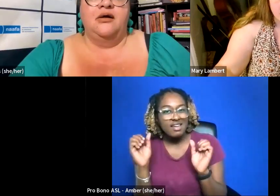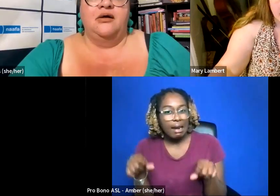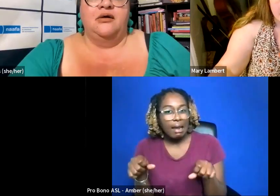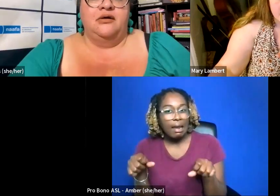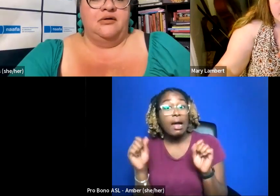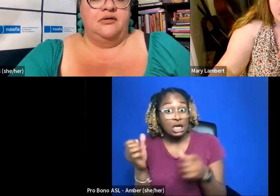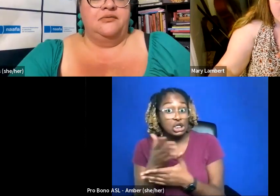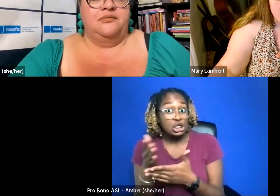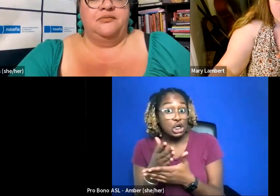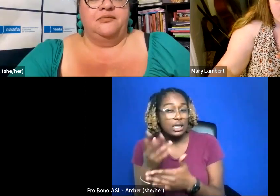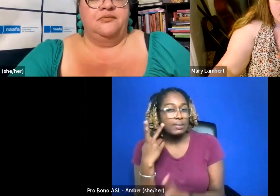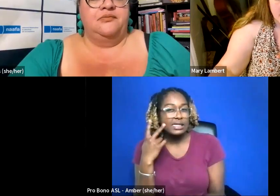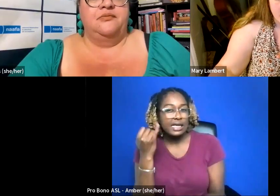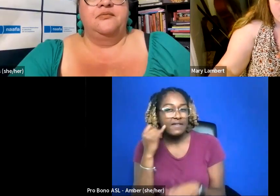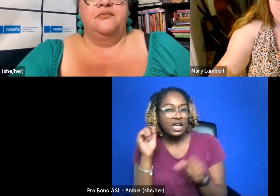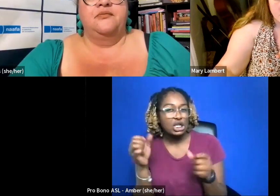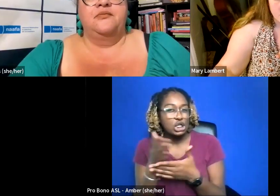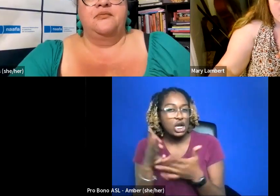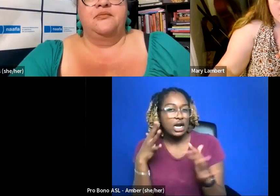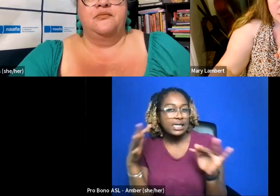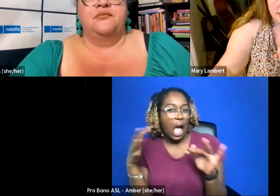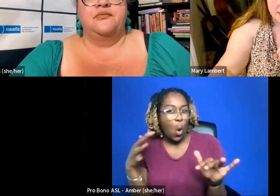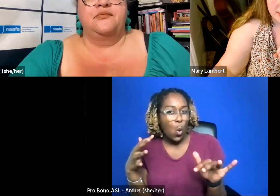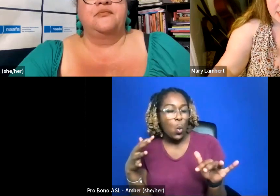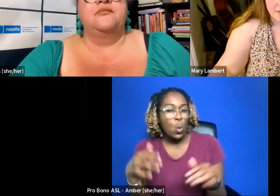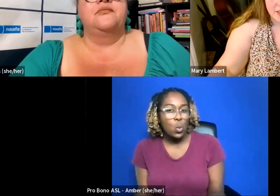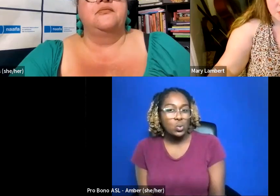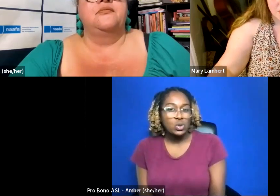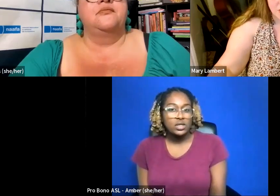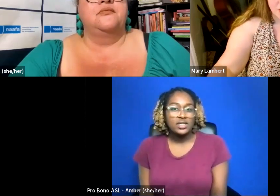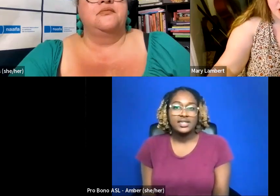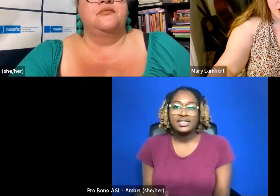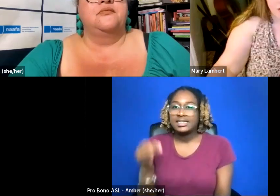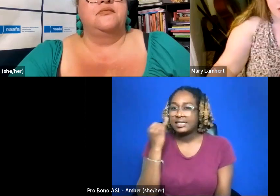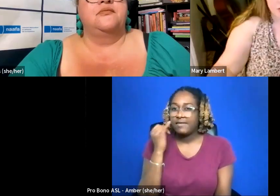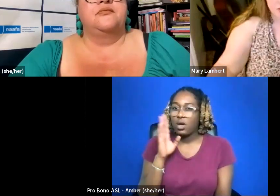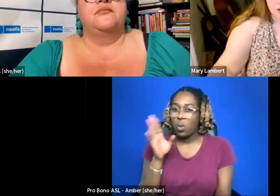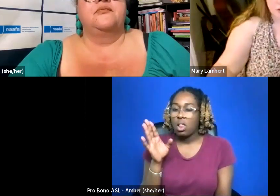Okay, I'm going to see if I can just share sound and see if this will go.